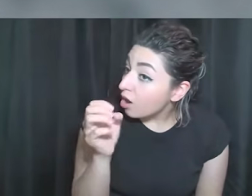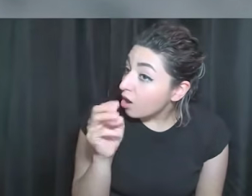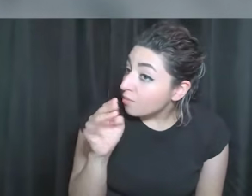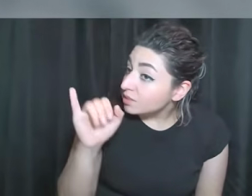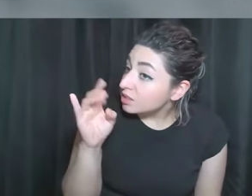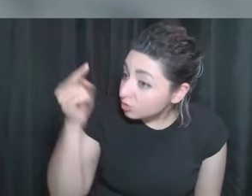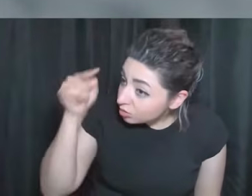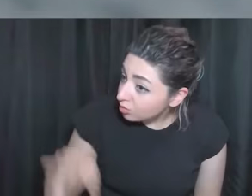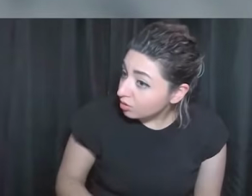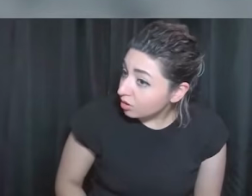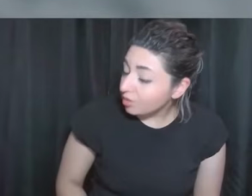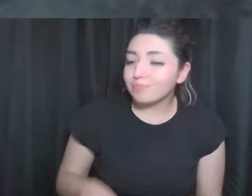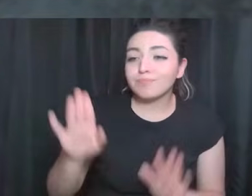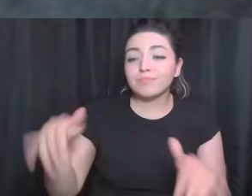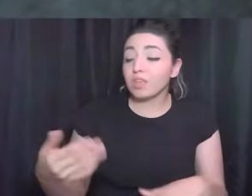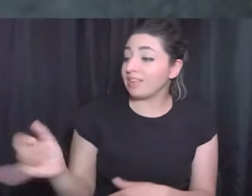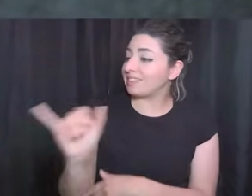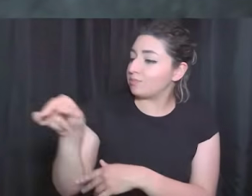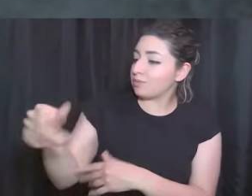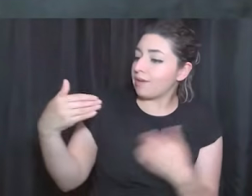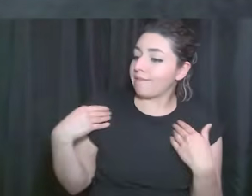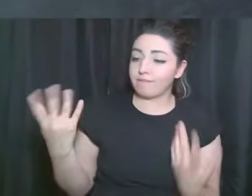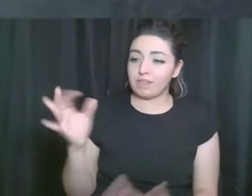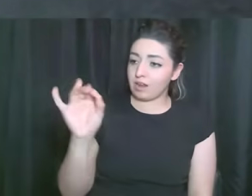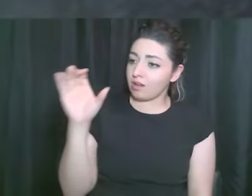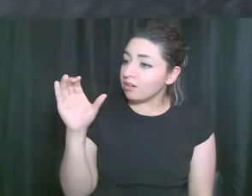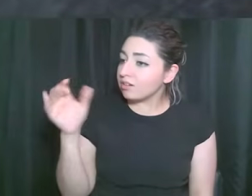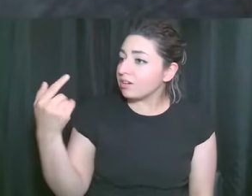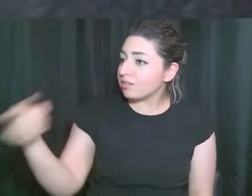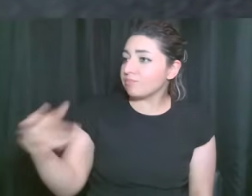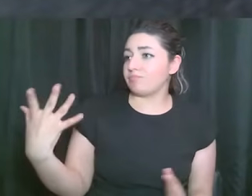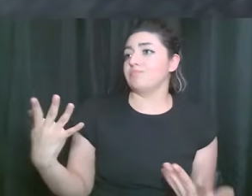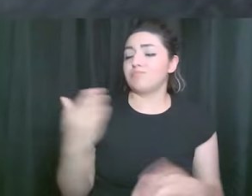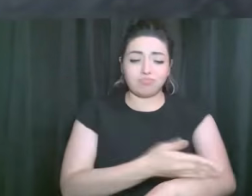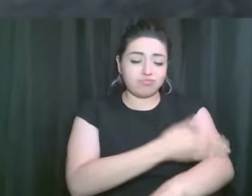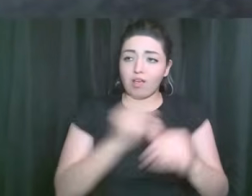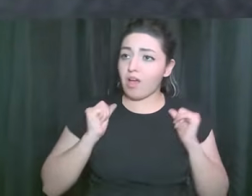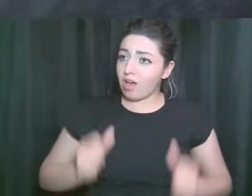Look, you don't have to remind me how advanced he is. You've gotta let it go, Reed. Like...